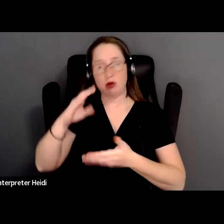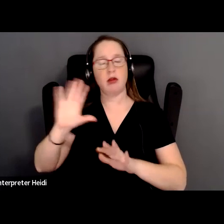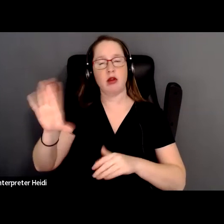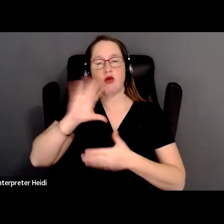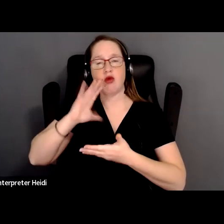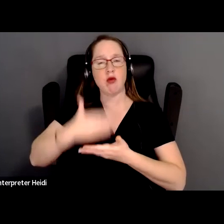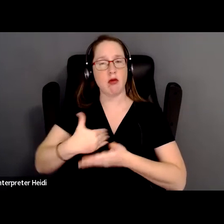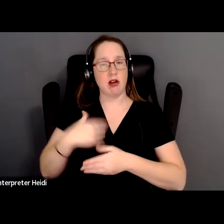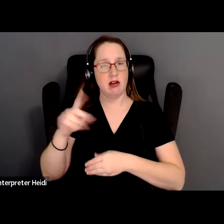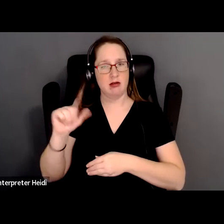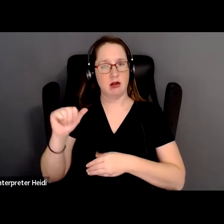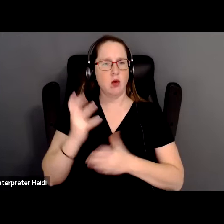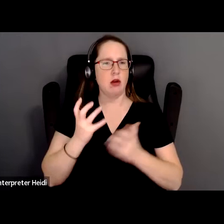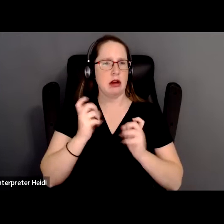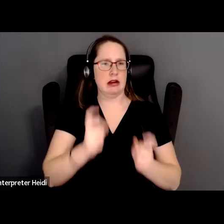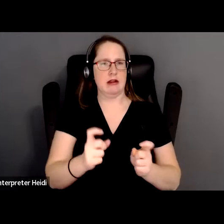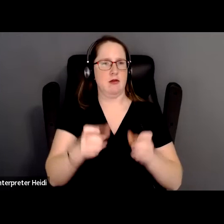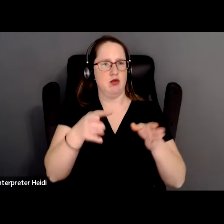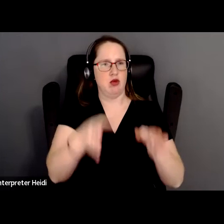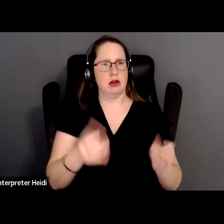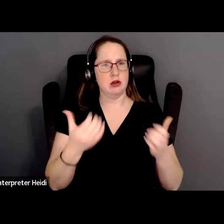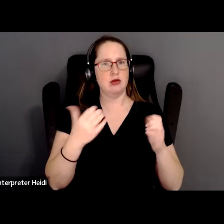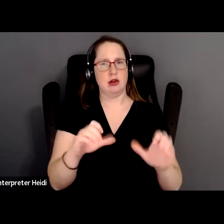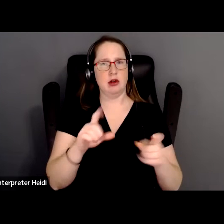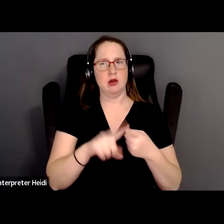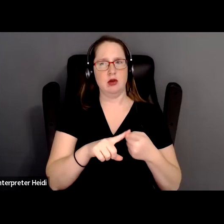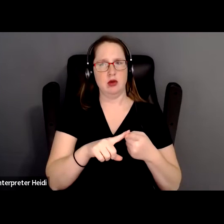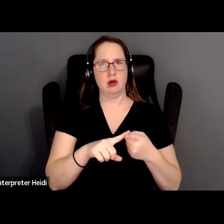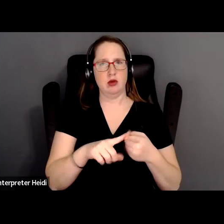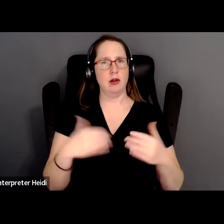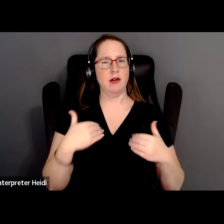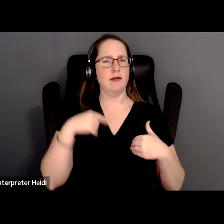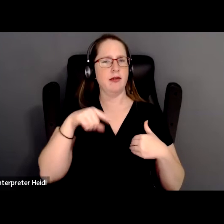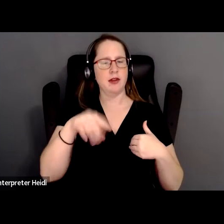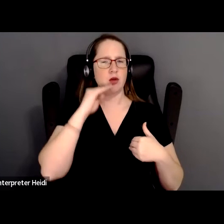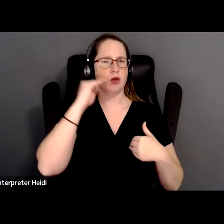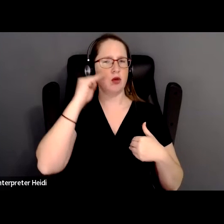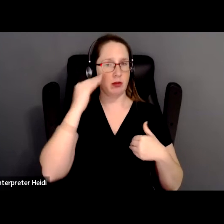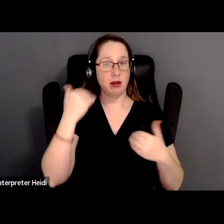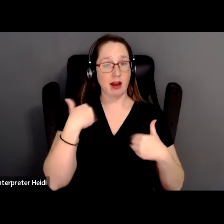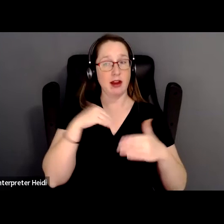They wanted to give someone a chance to have this home that had an accessible bathroom,